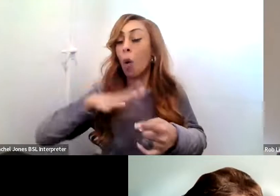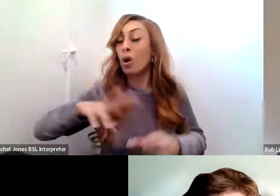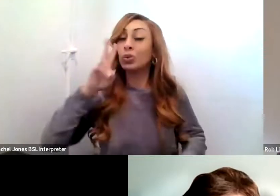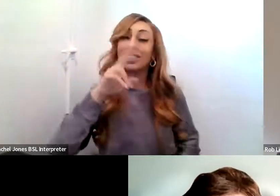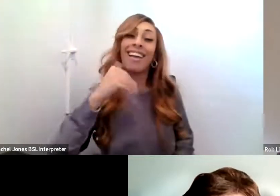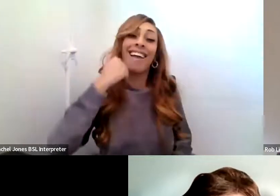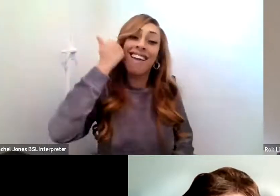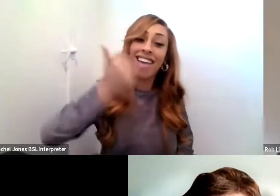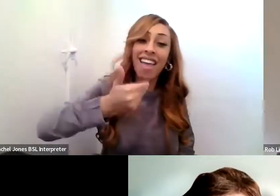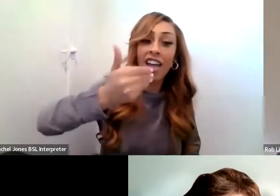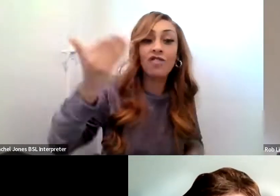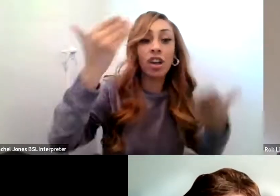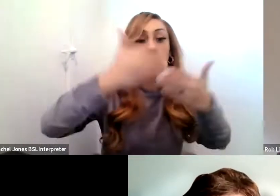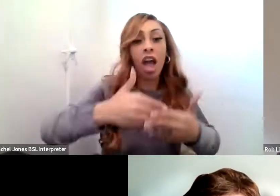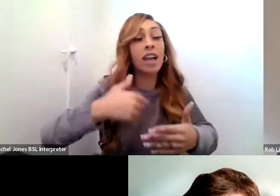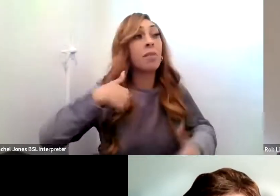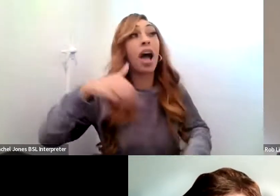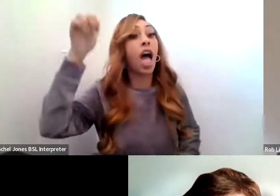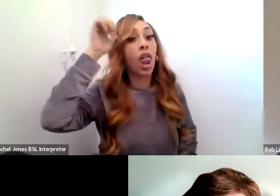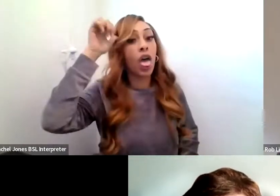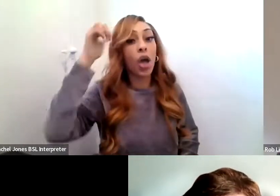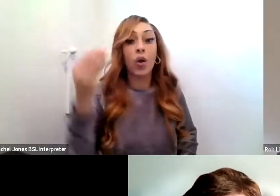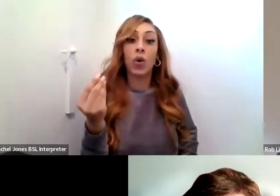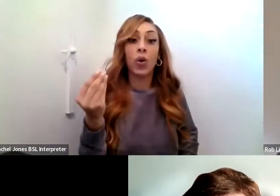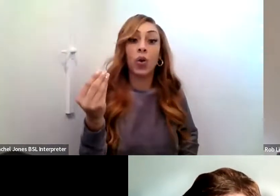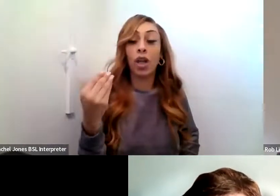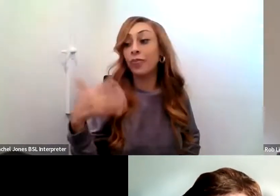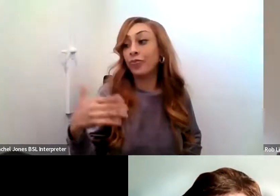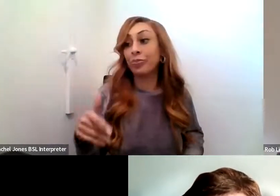but I recognise that that isn't where theatres are at yet.